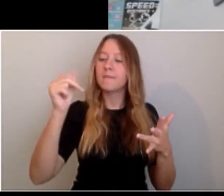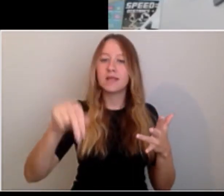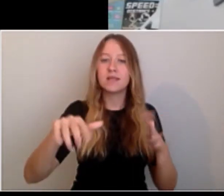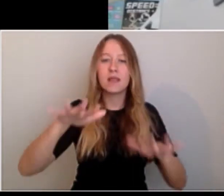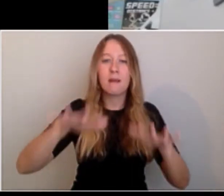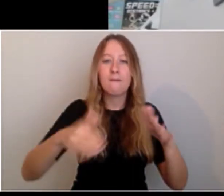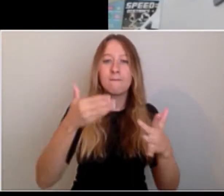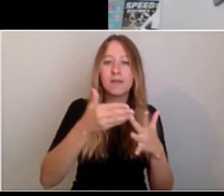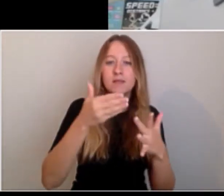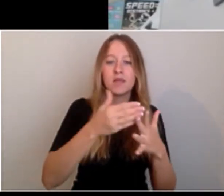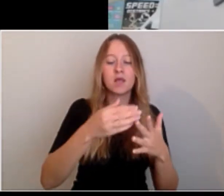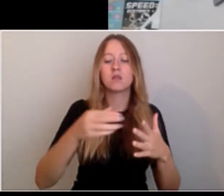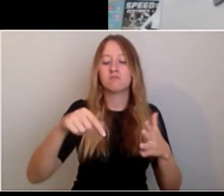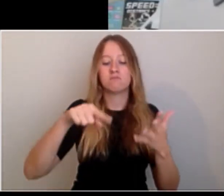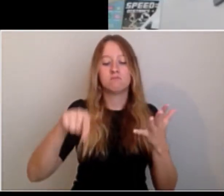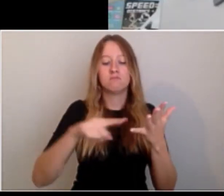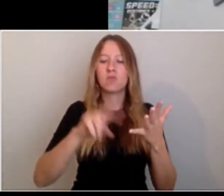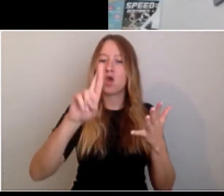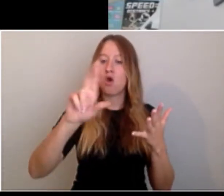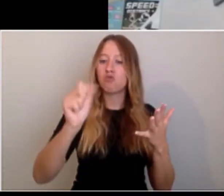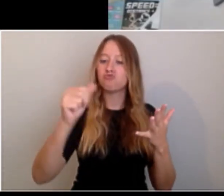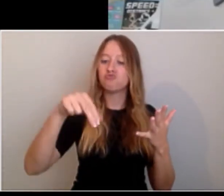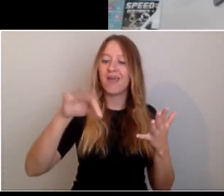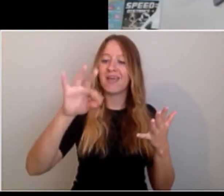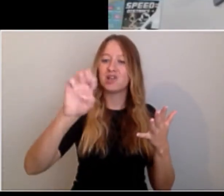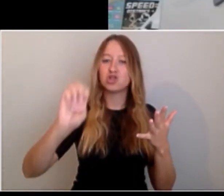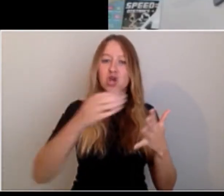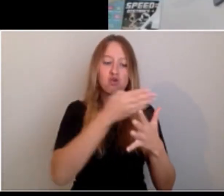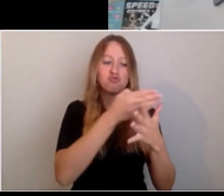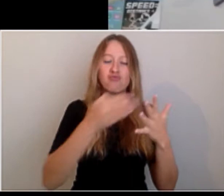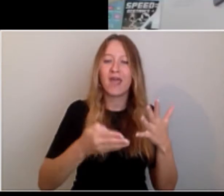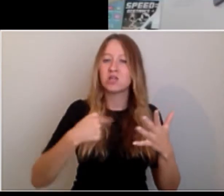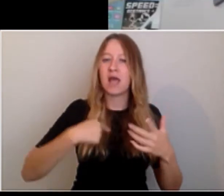understand the concept of that subject. So a very, very